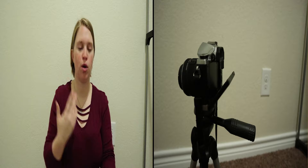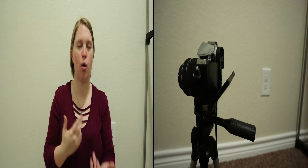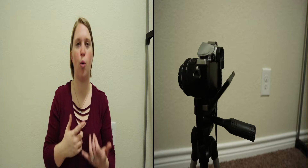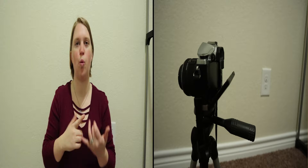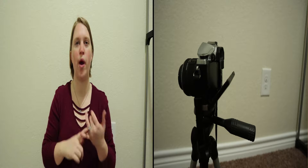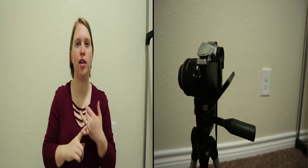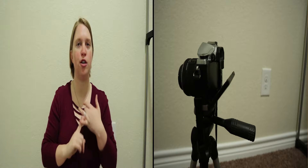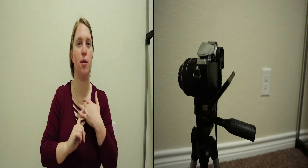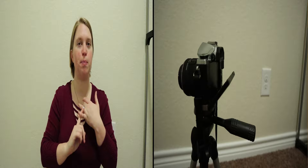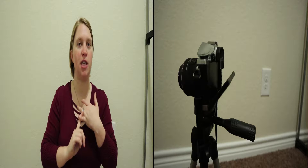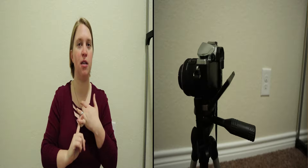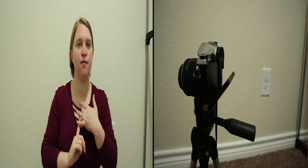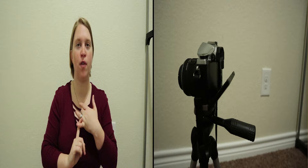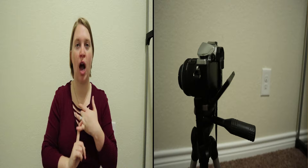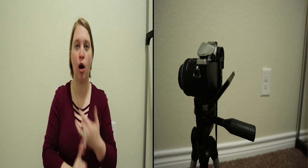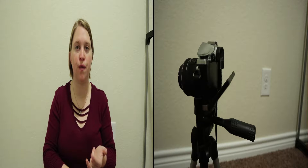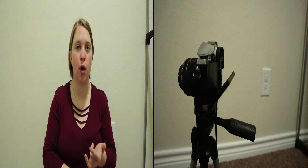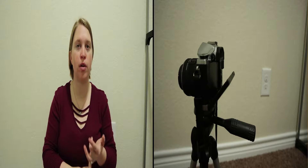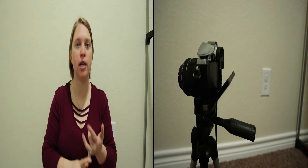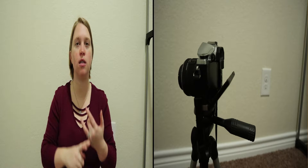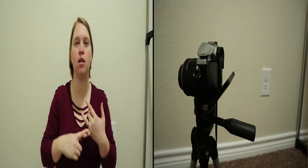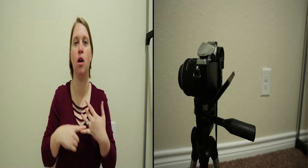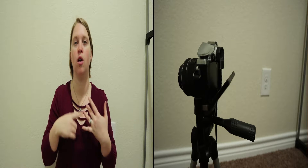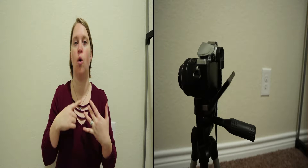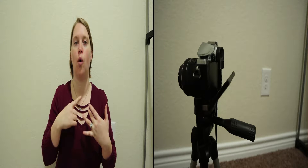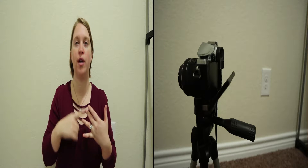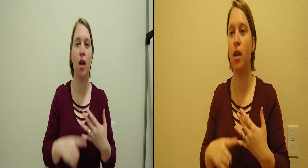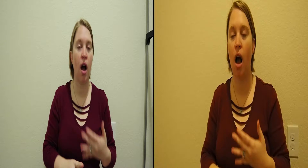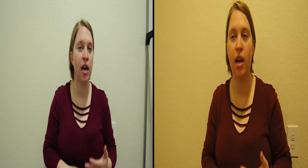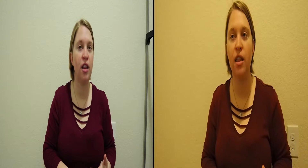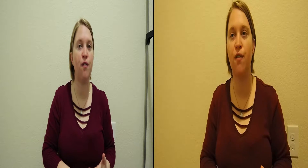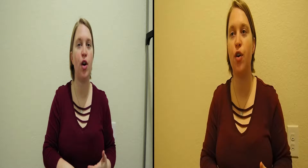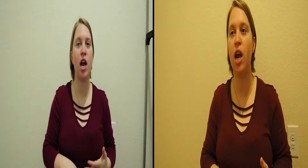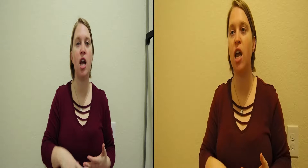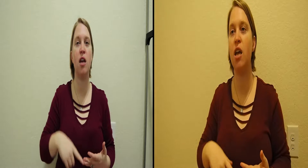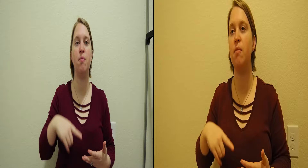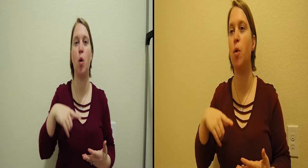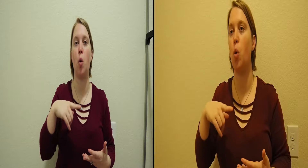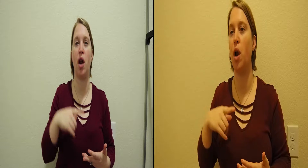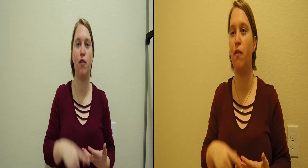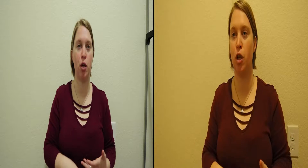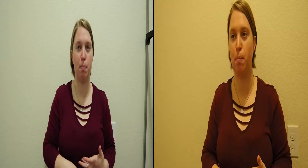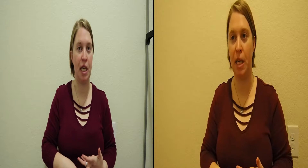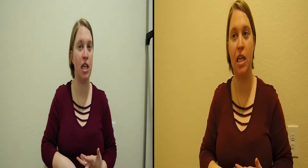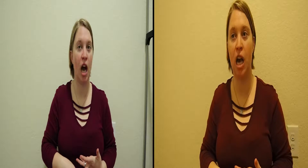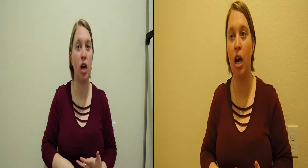know when you're being out of focus or not in the frame or if you're being cut